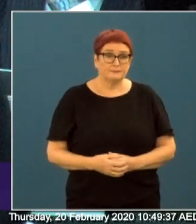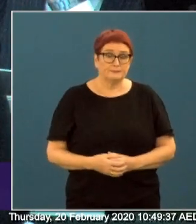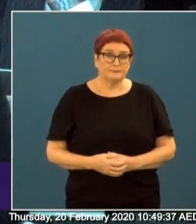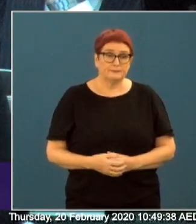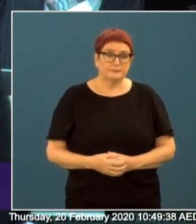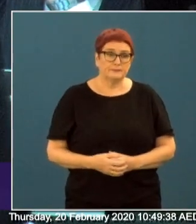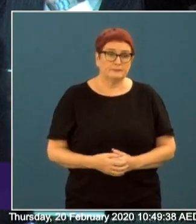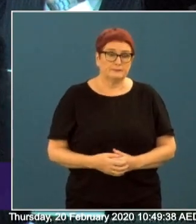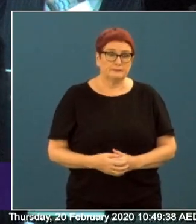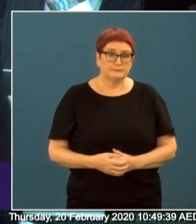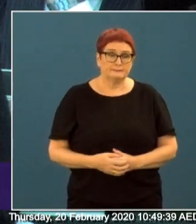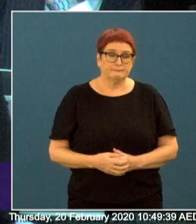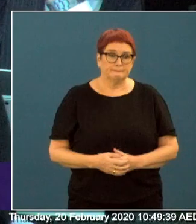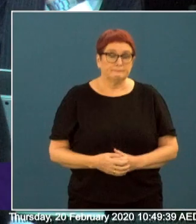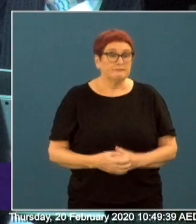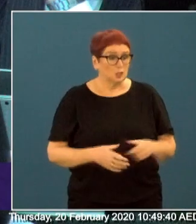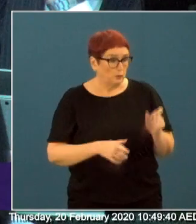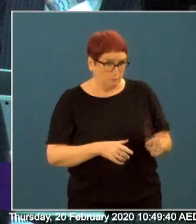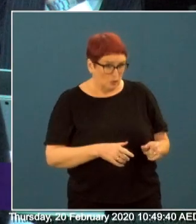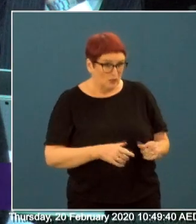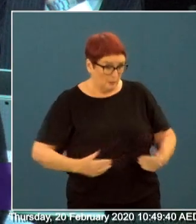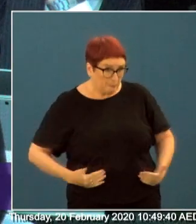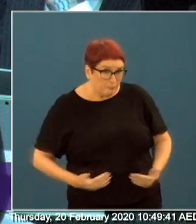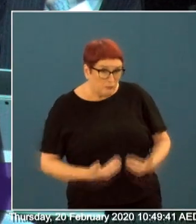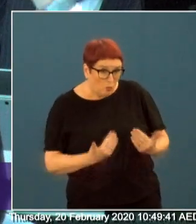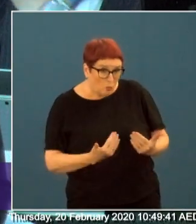the developmental period to deal with a relevant diagnostic criteria.